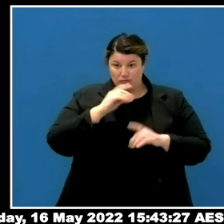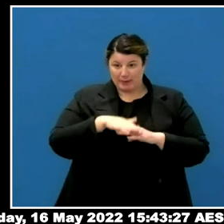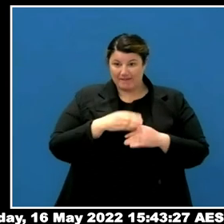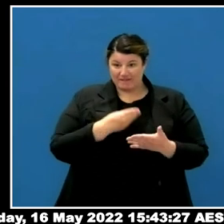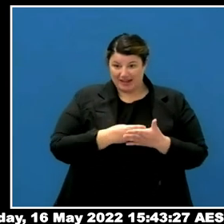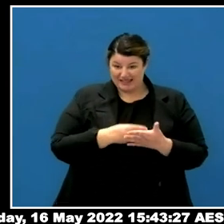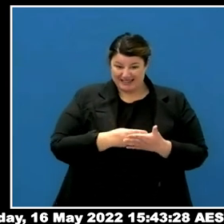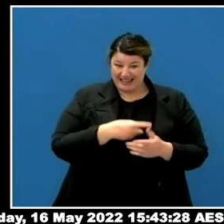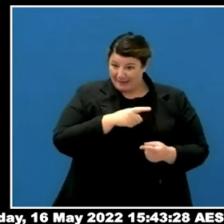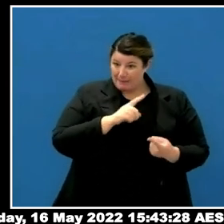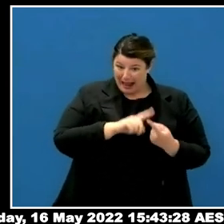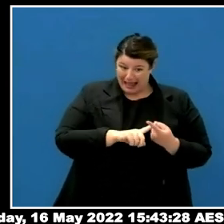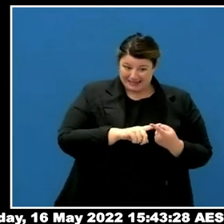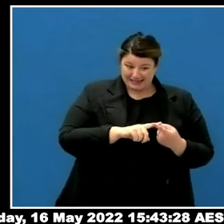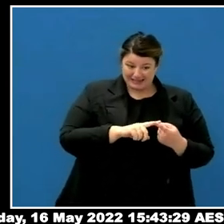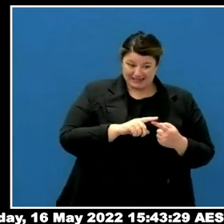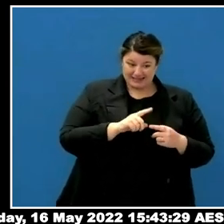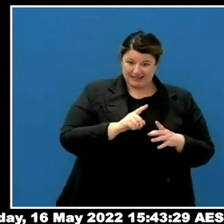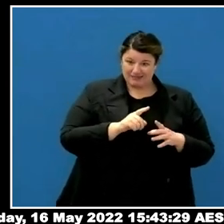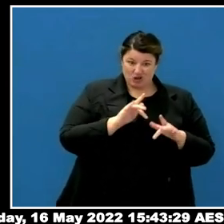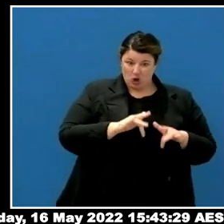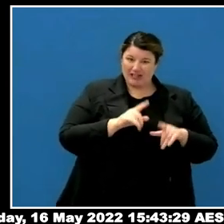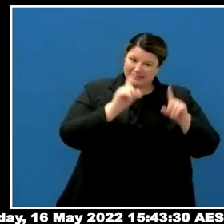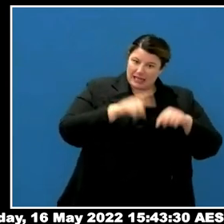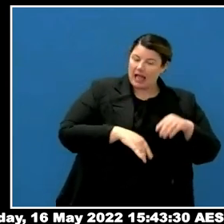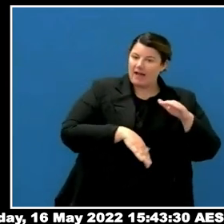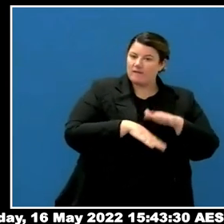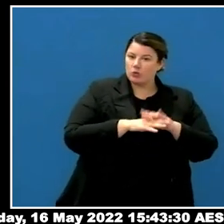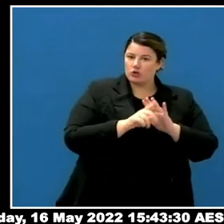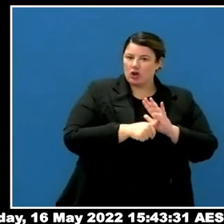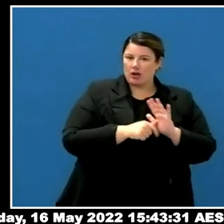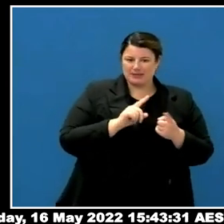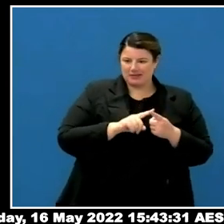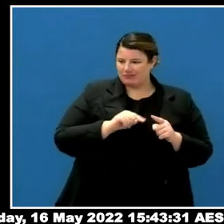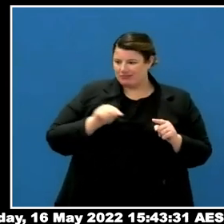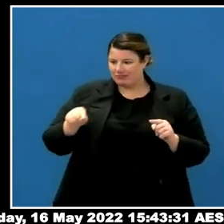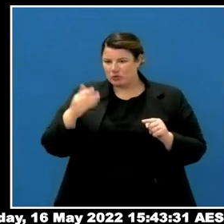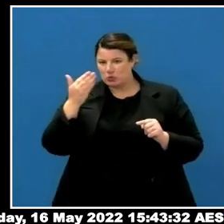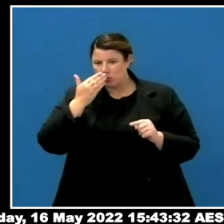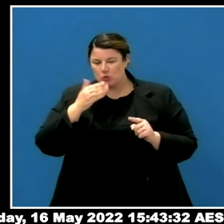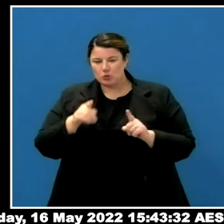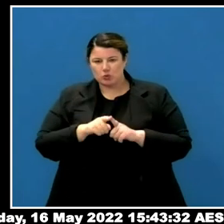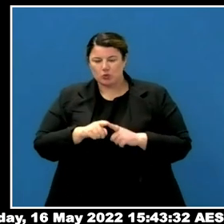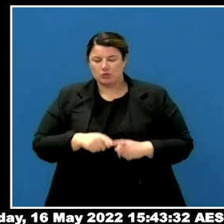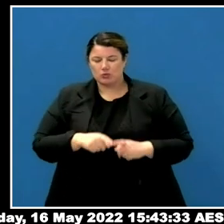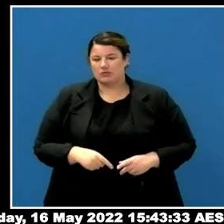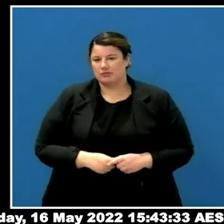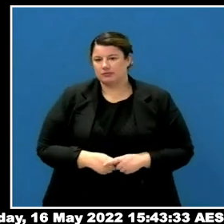Yes. MR FOGARTY: Do you recall whether a Team Leader or anyone else from Afford